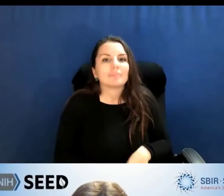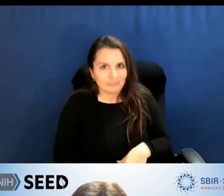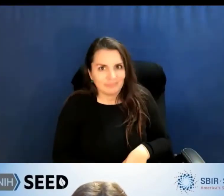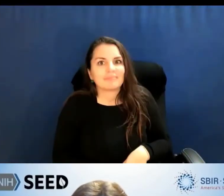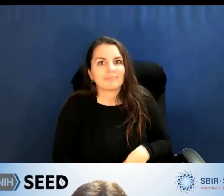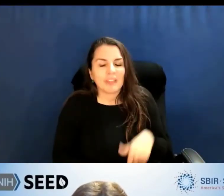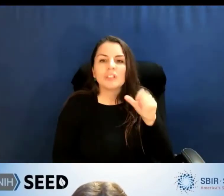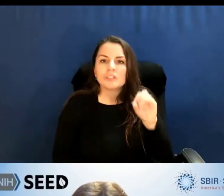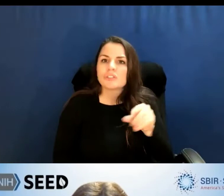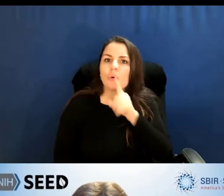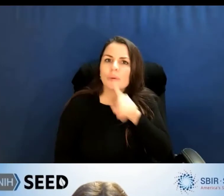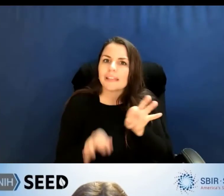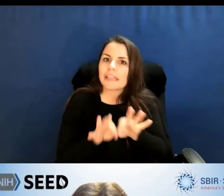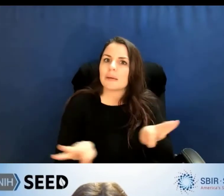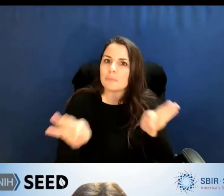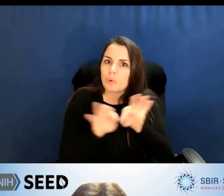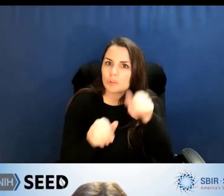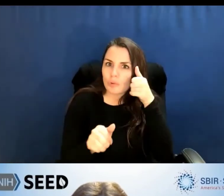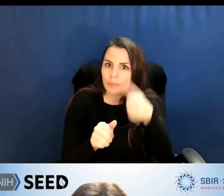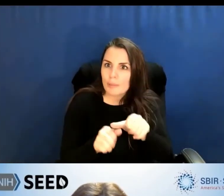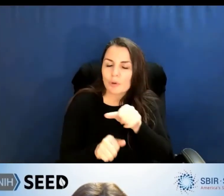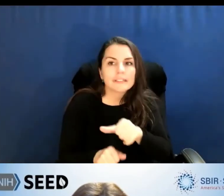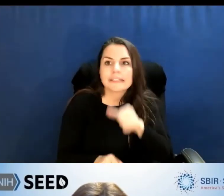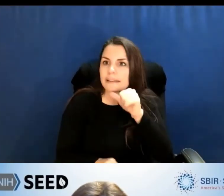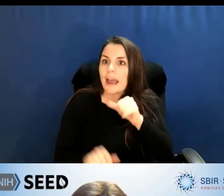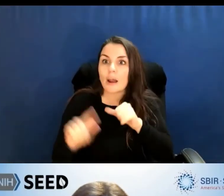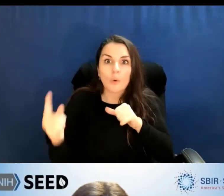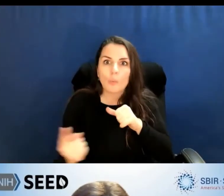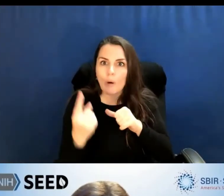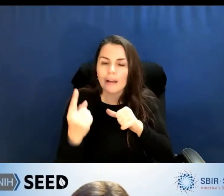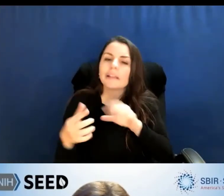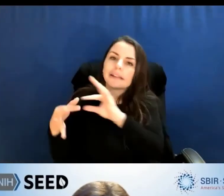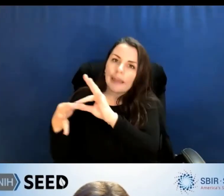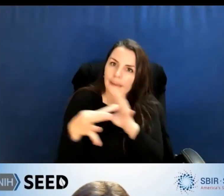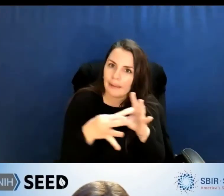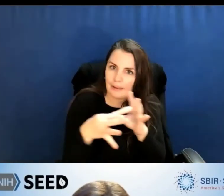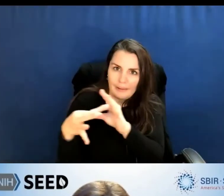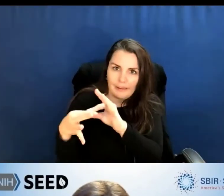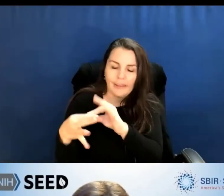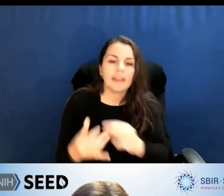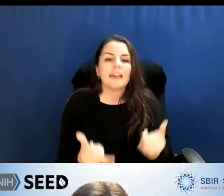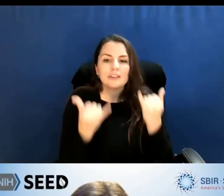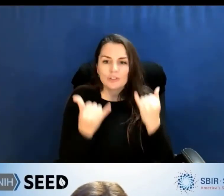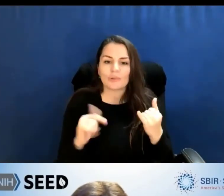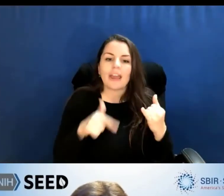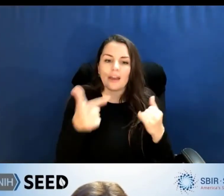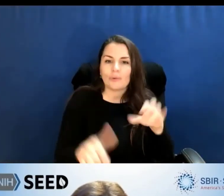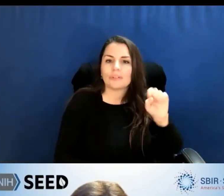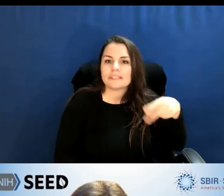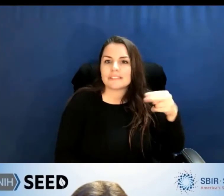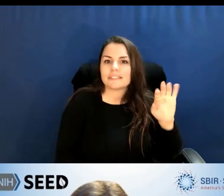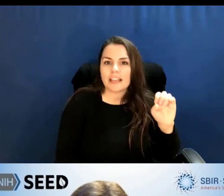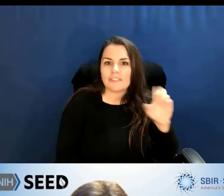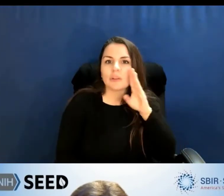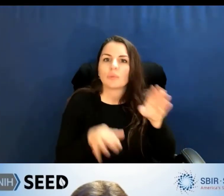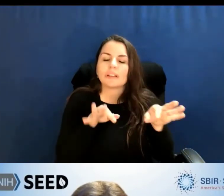So I'm going to hand it over to Stephanie to tell you a little bit about our small business support and what she does with the small business team.